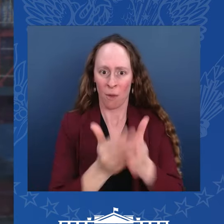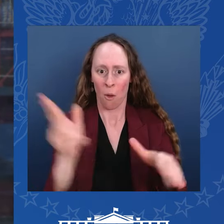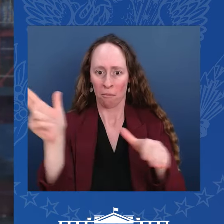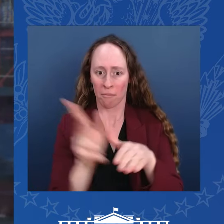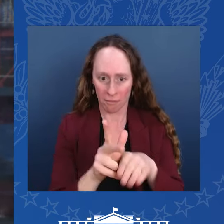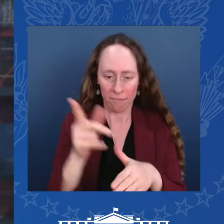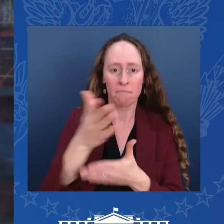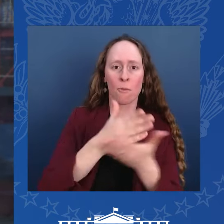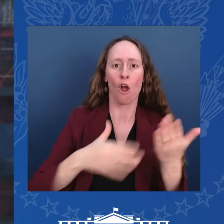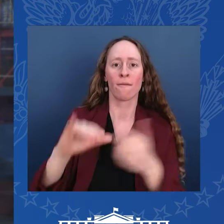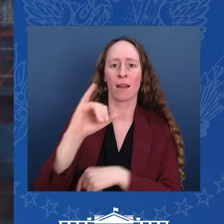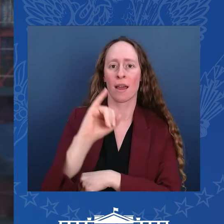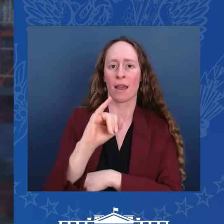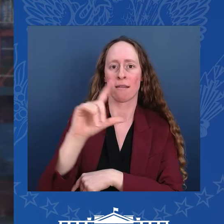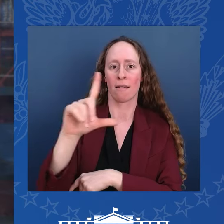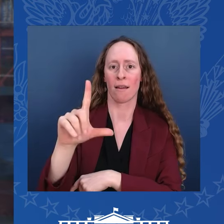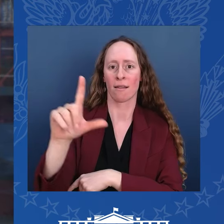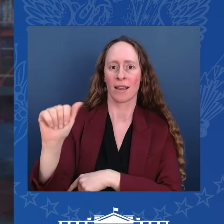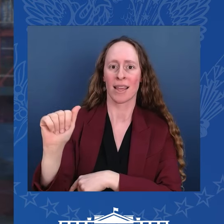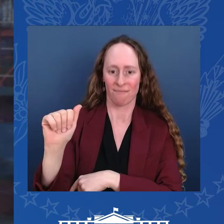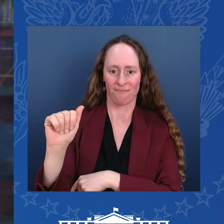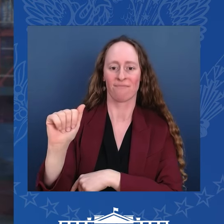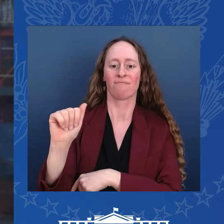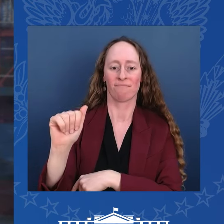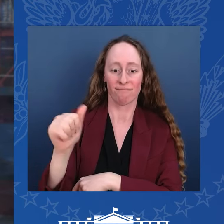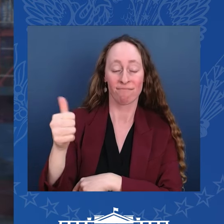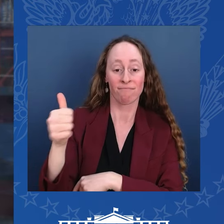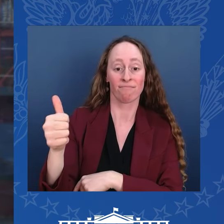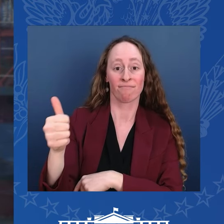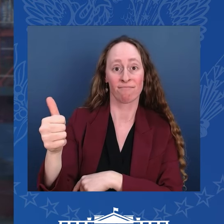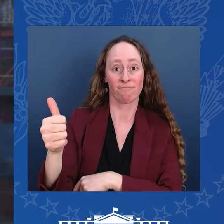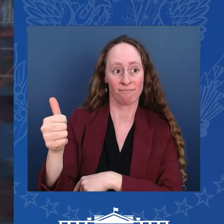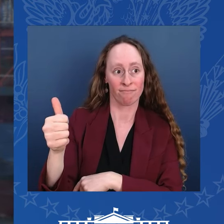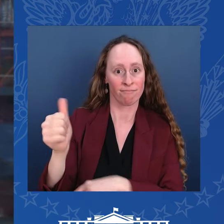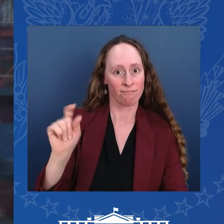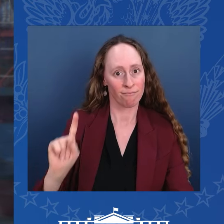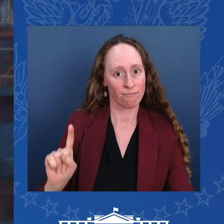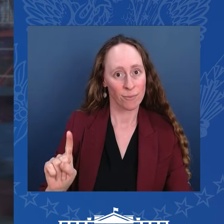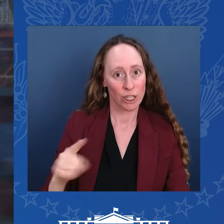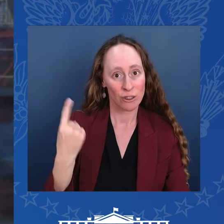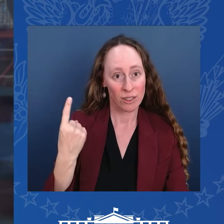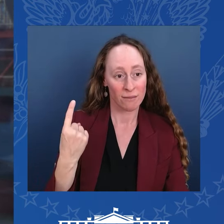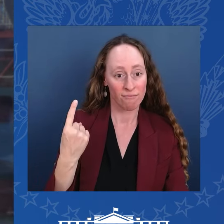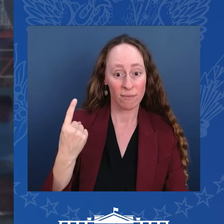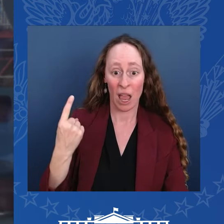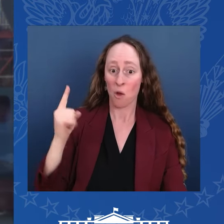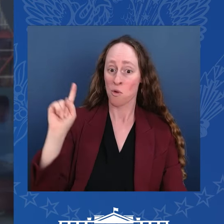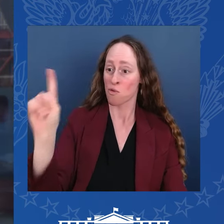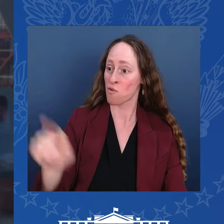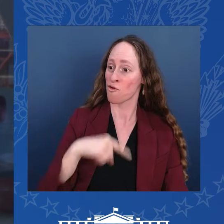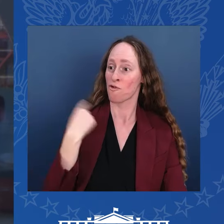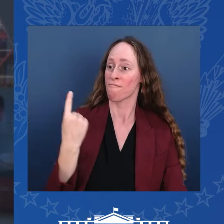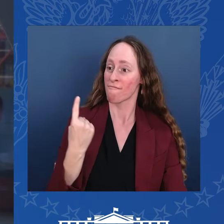She's a person who is the first and only female rubber tire gantry operator